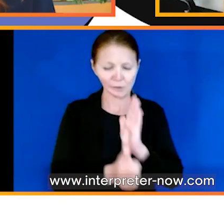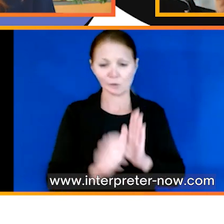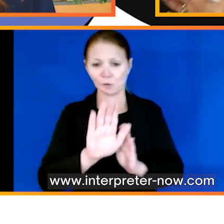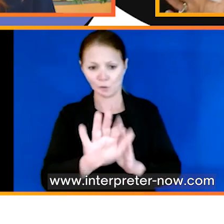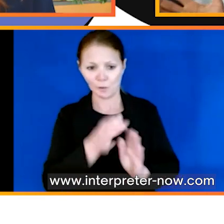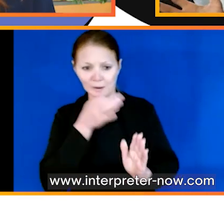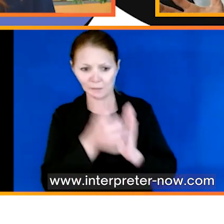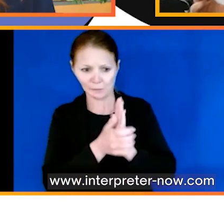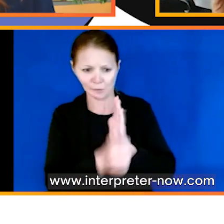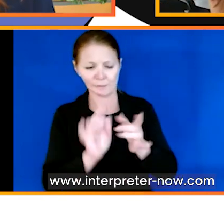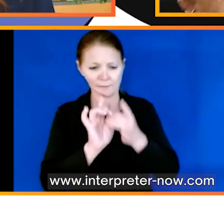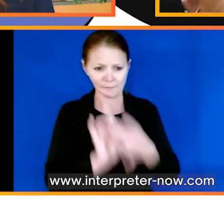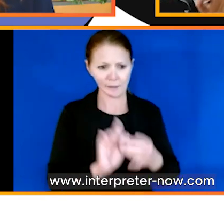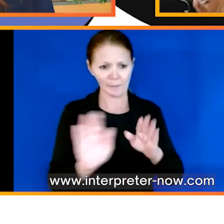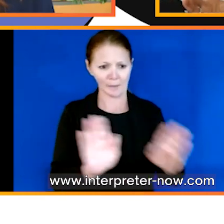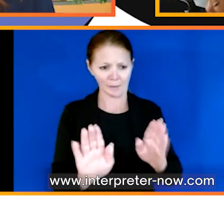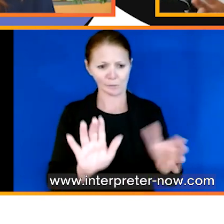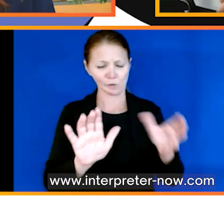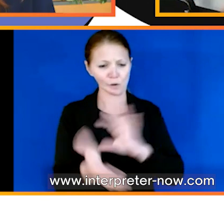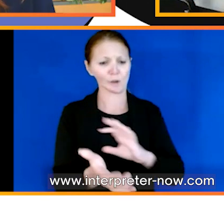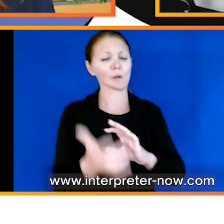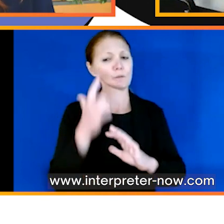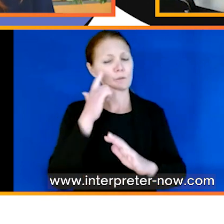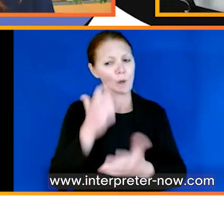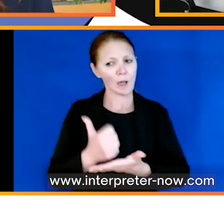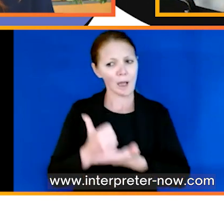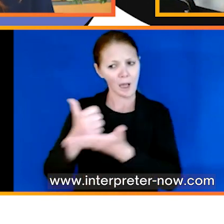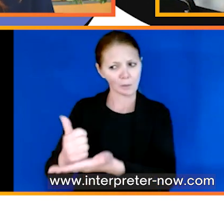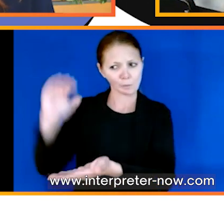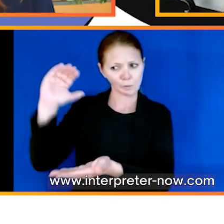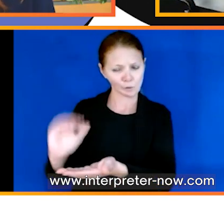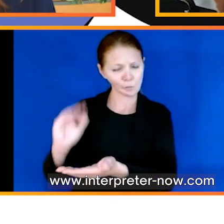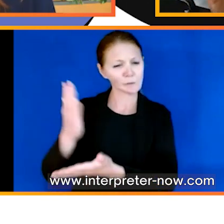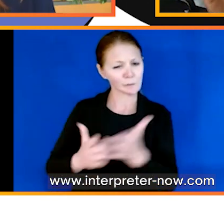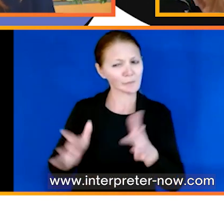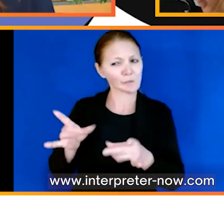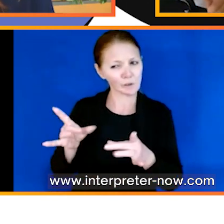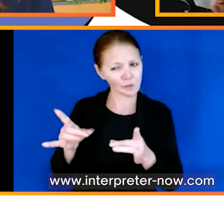You have resistant culture there, and people were not used to things. People don't like change.